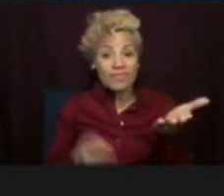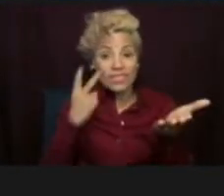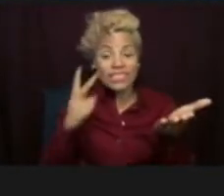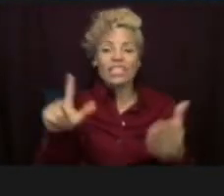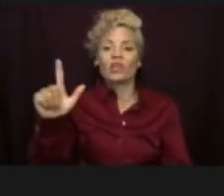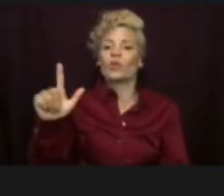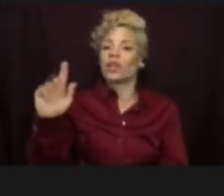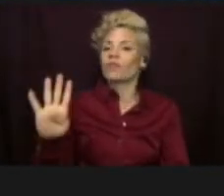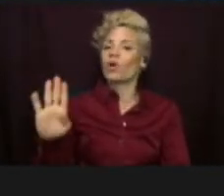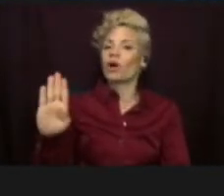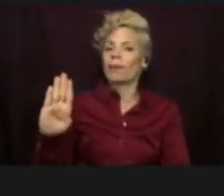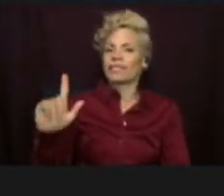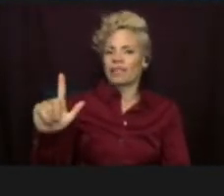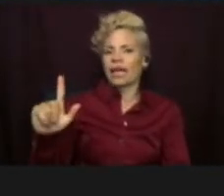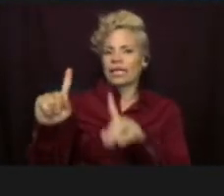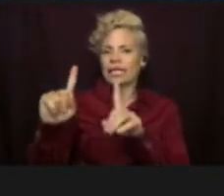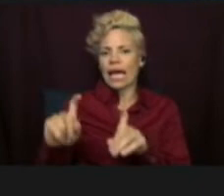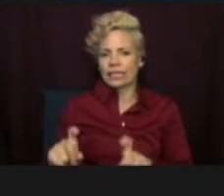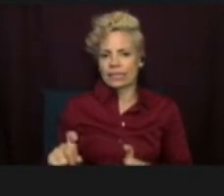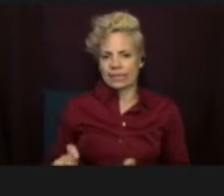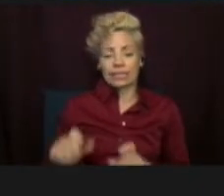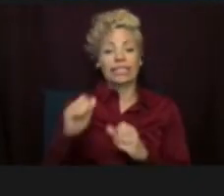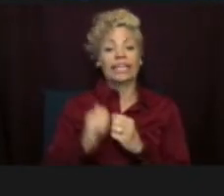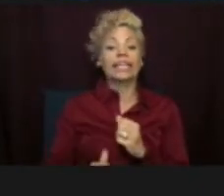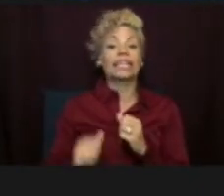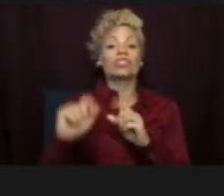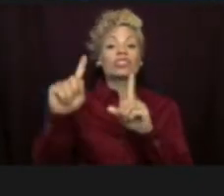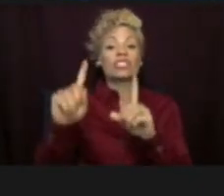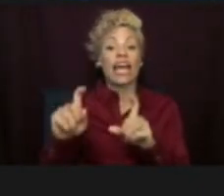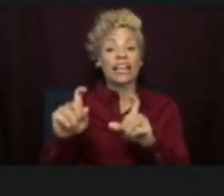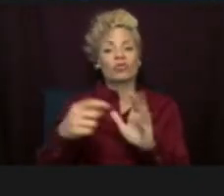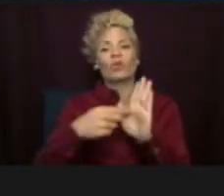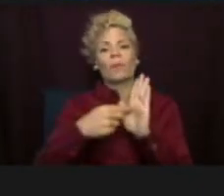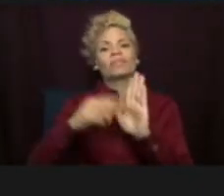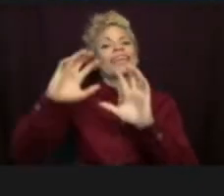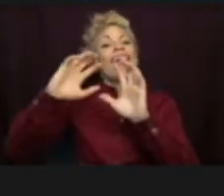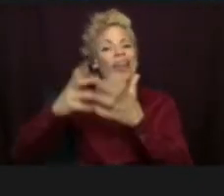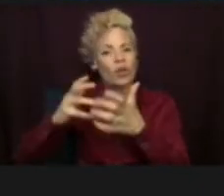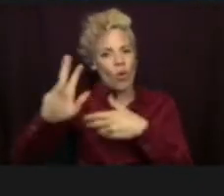Each of these tests represents a category of testing so that all applicable requirements,